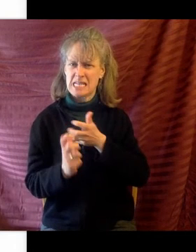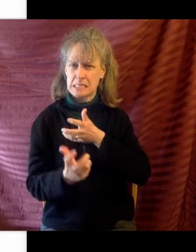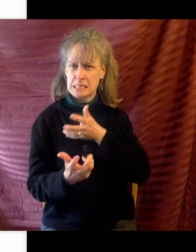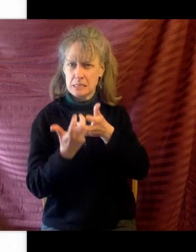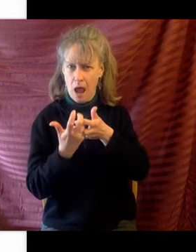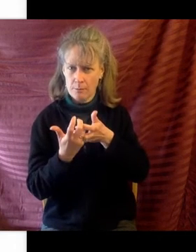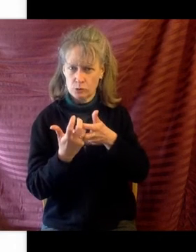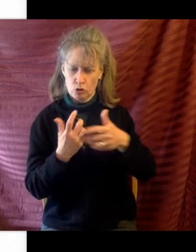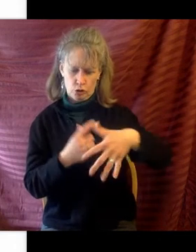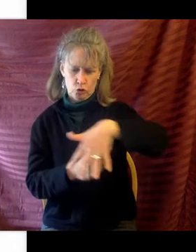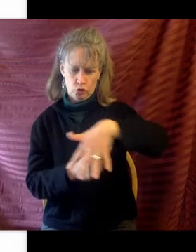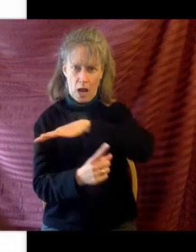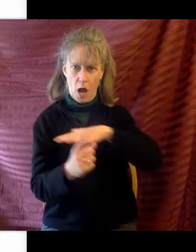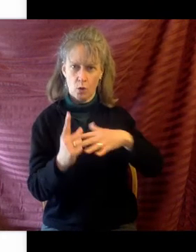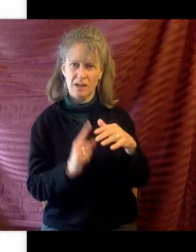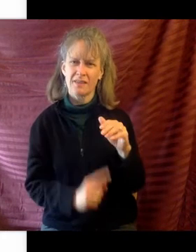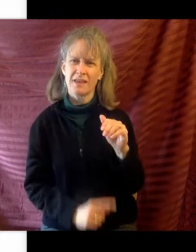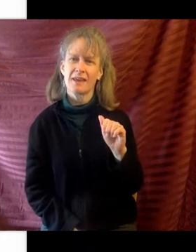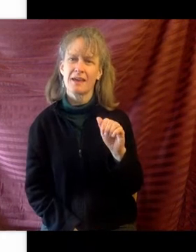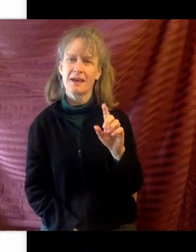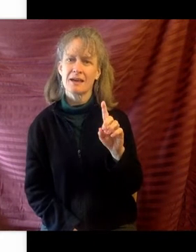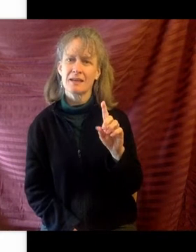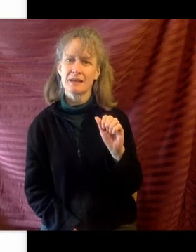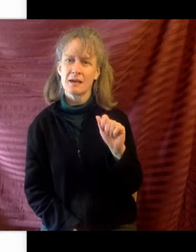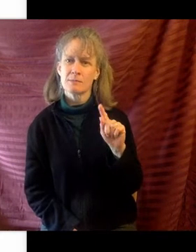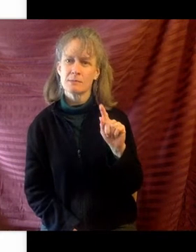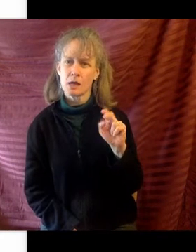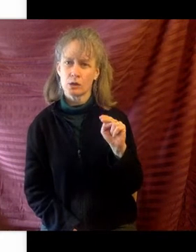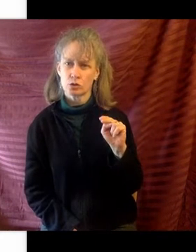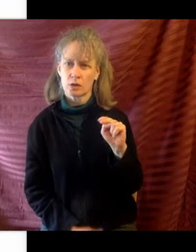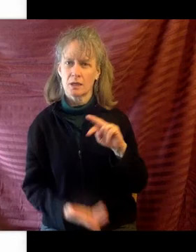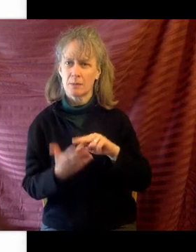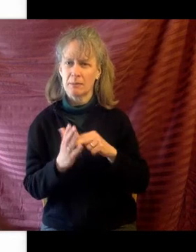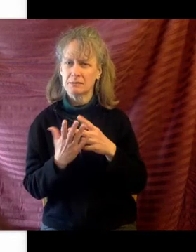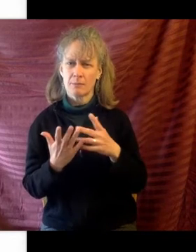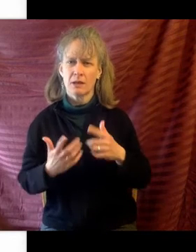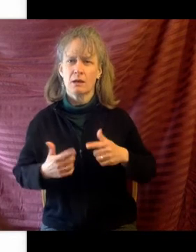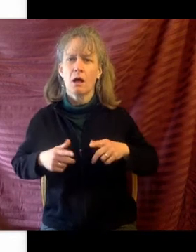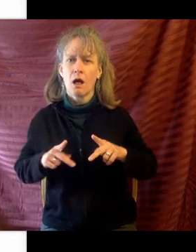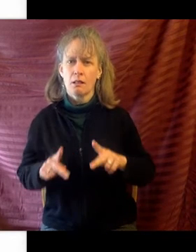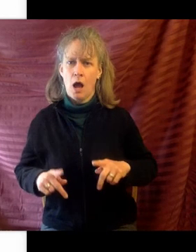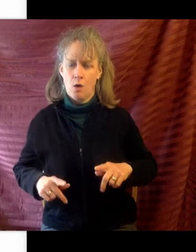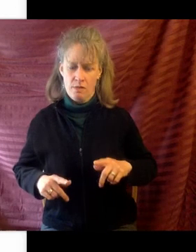is a feature that allows an organism to better survive in its environment.